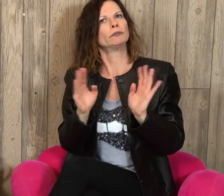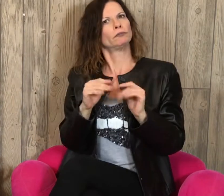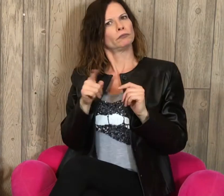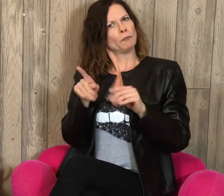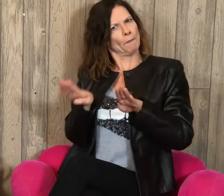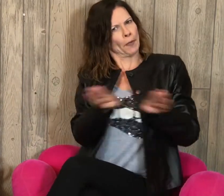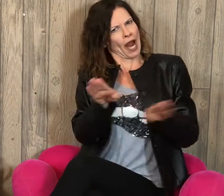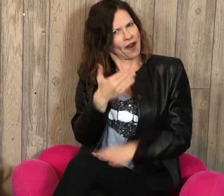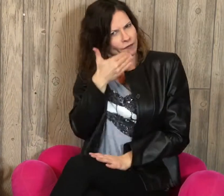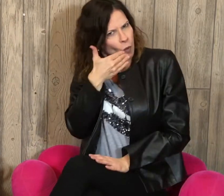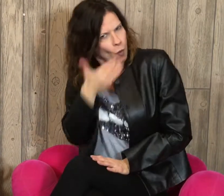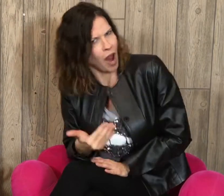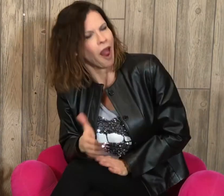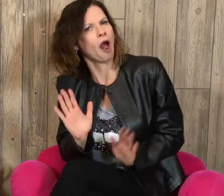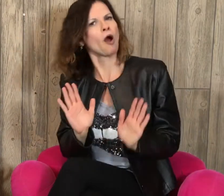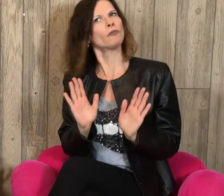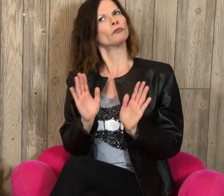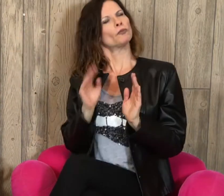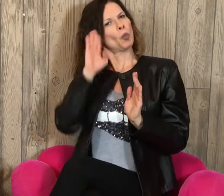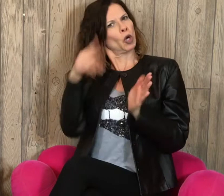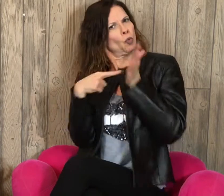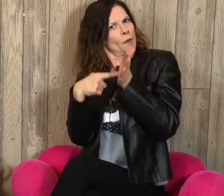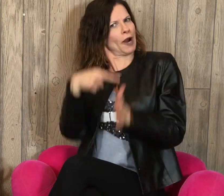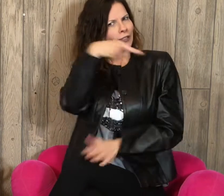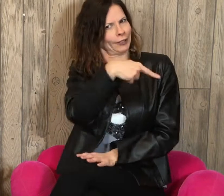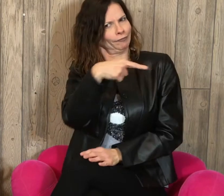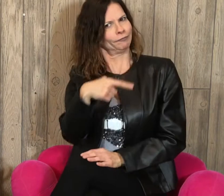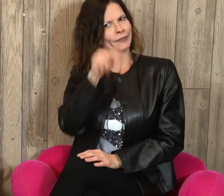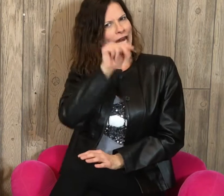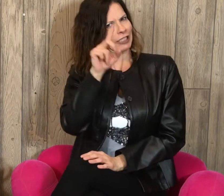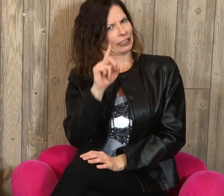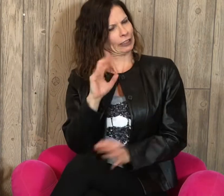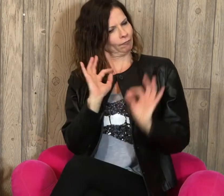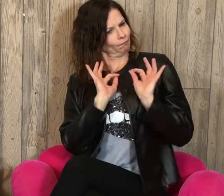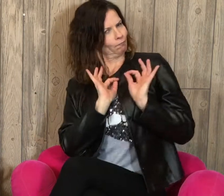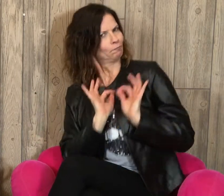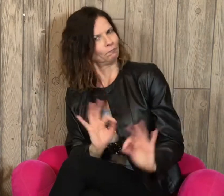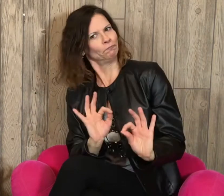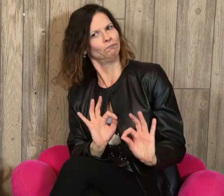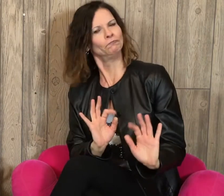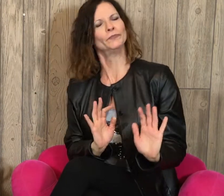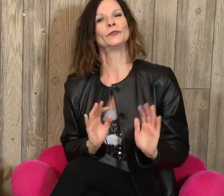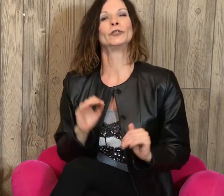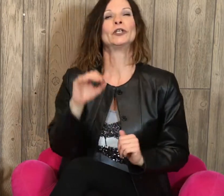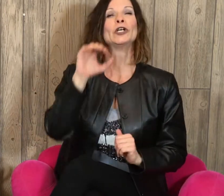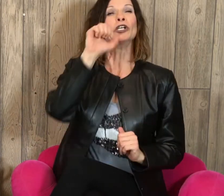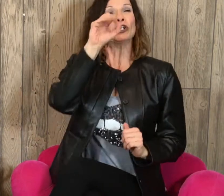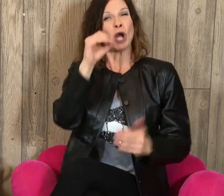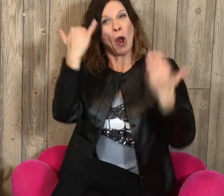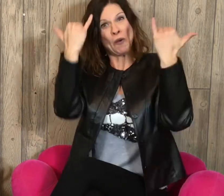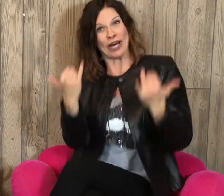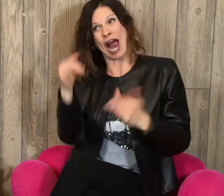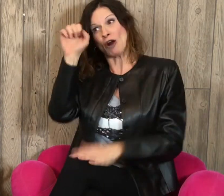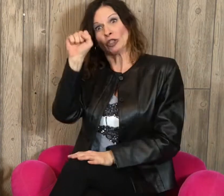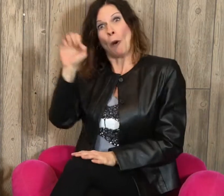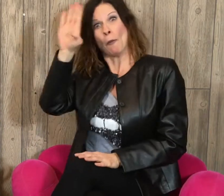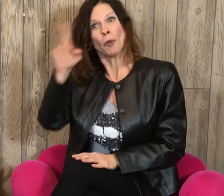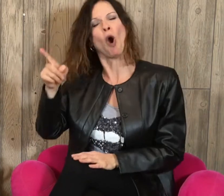which means they will select a non-confrontational person that behaves well and will represent NAD appropriately.